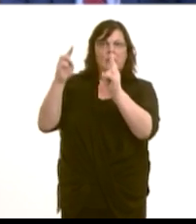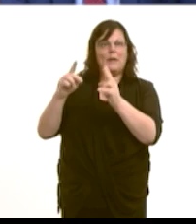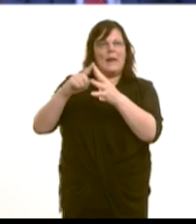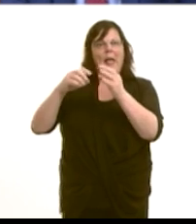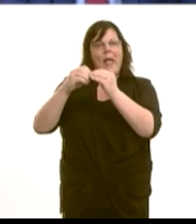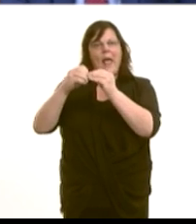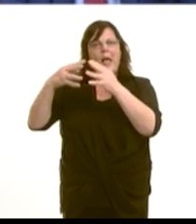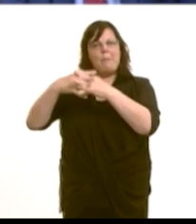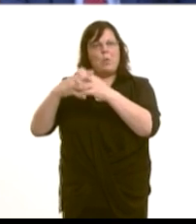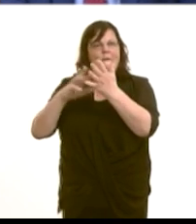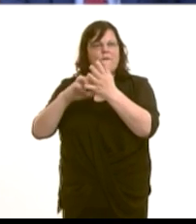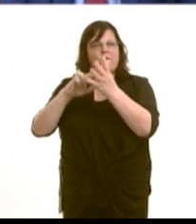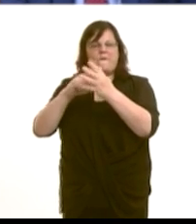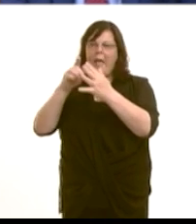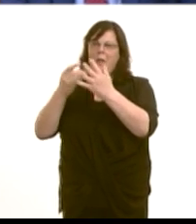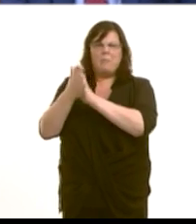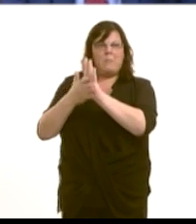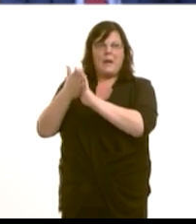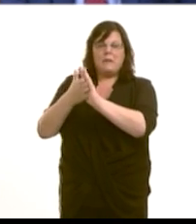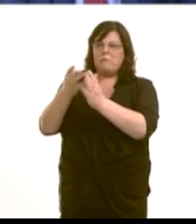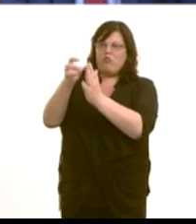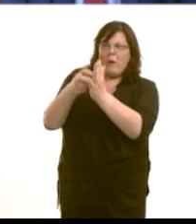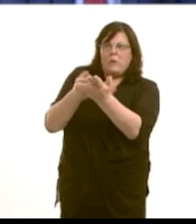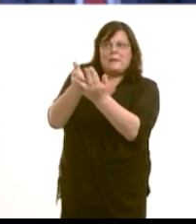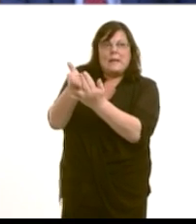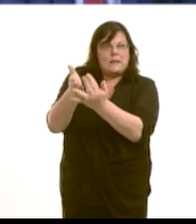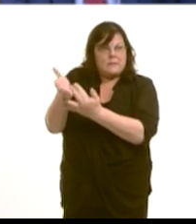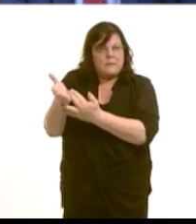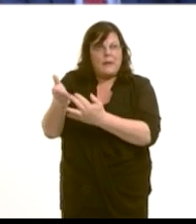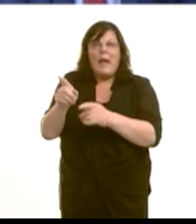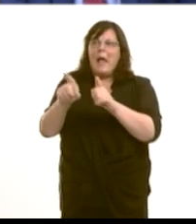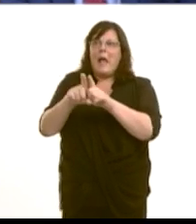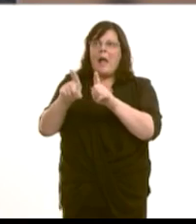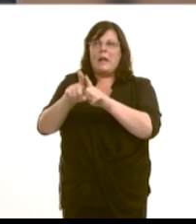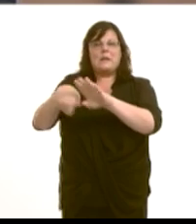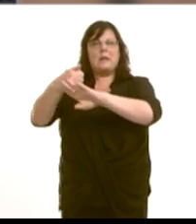that is particularly accessibleópart, of course, of the redevelopment of the old steelworks site.